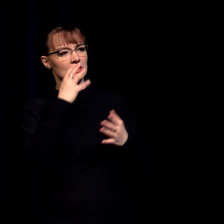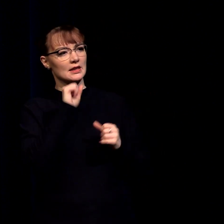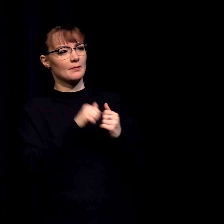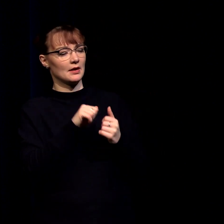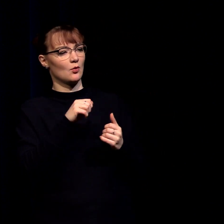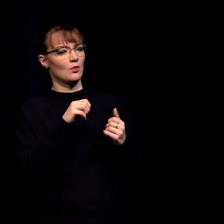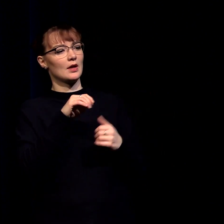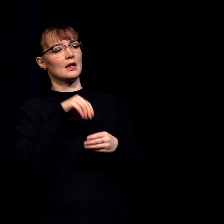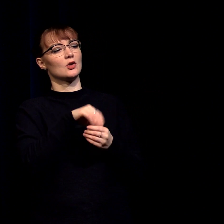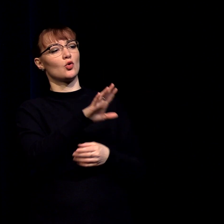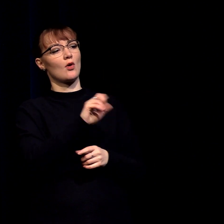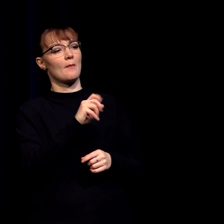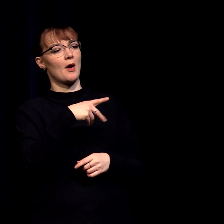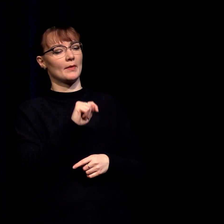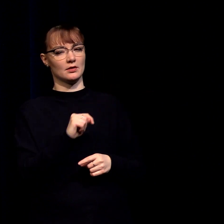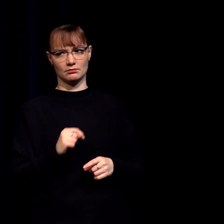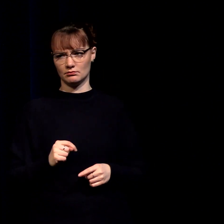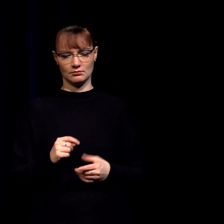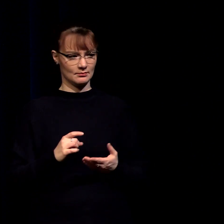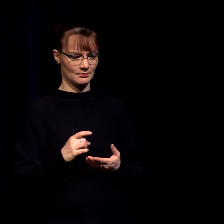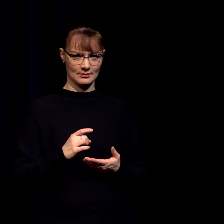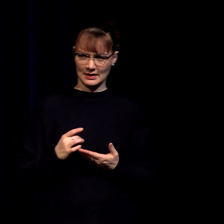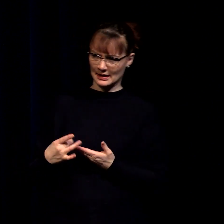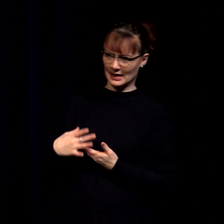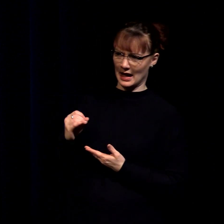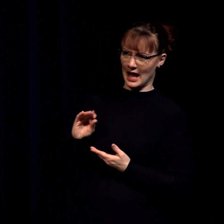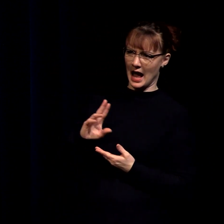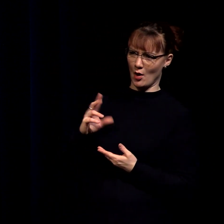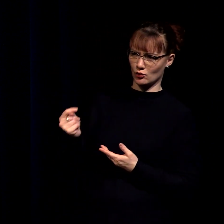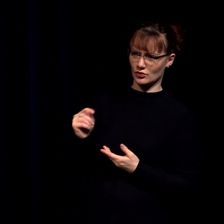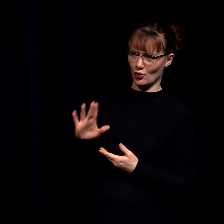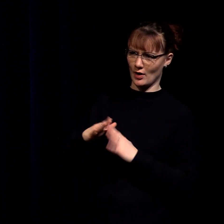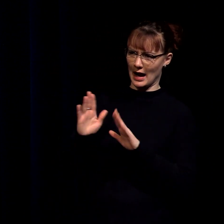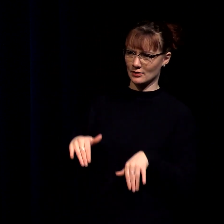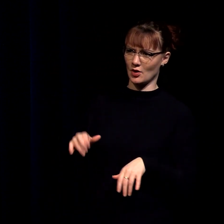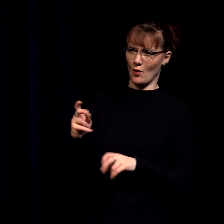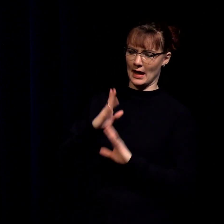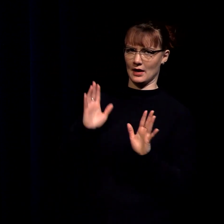tonight. We're like they're intense. Okay, here we go. So we went, we picked out our new bedroom set. It got delivered,